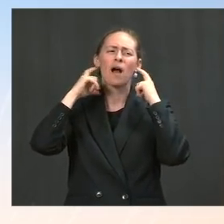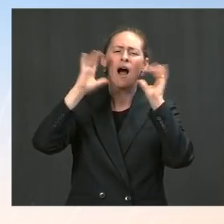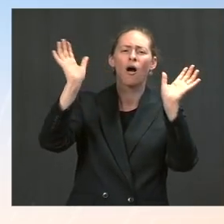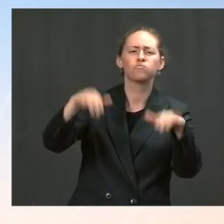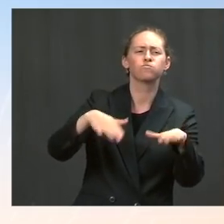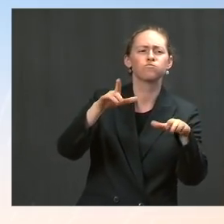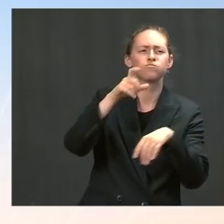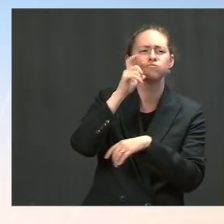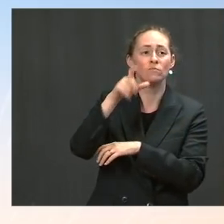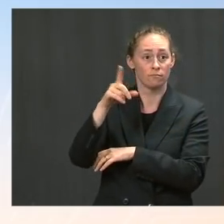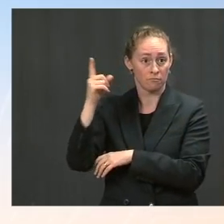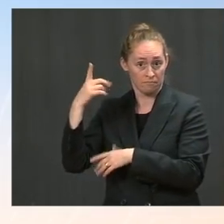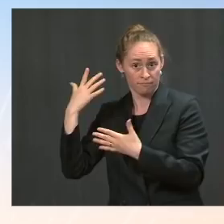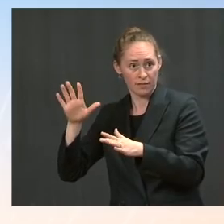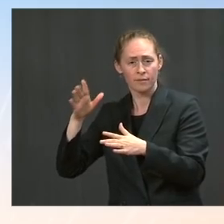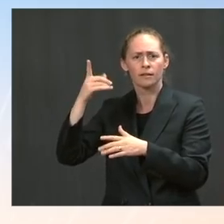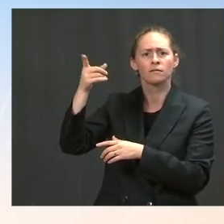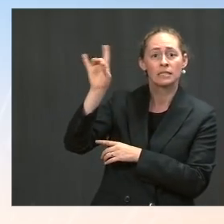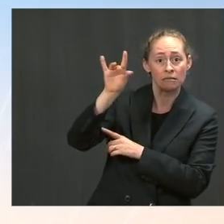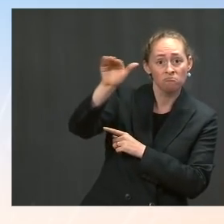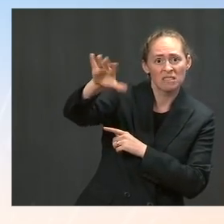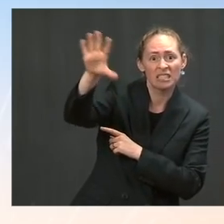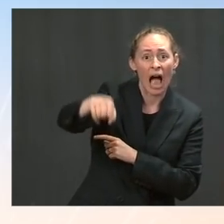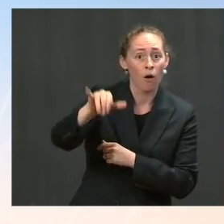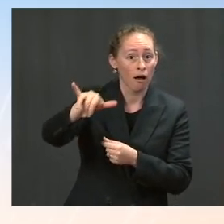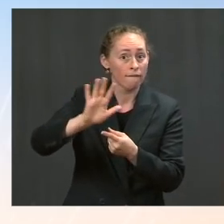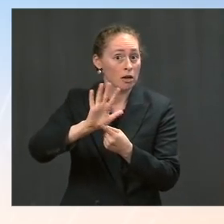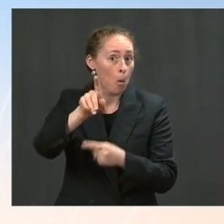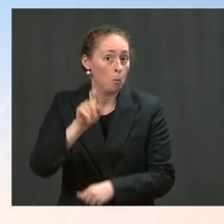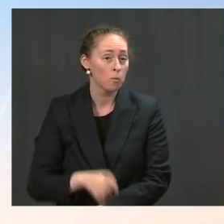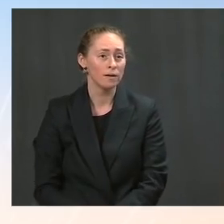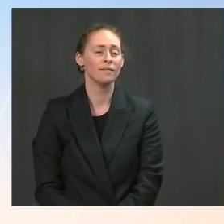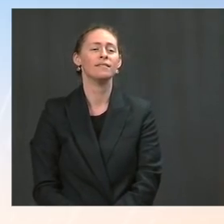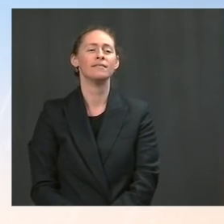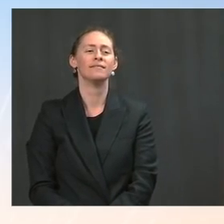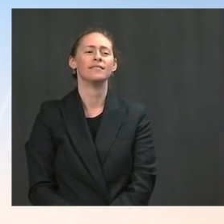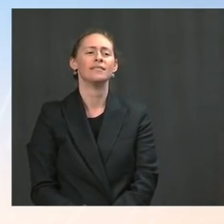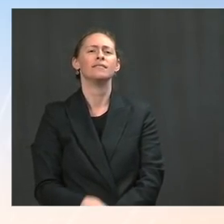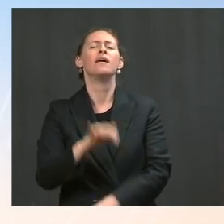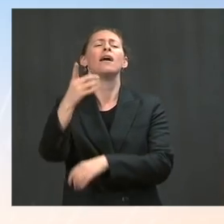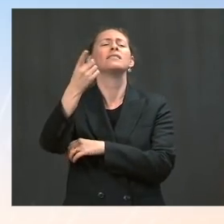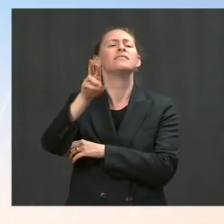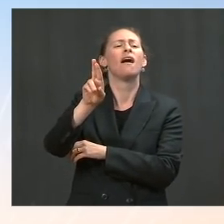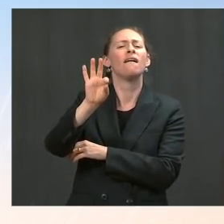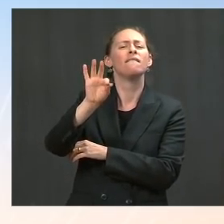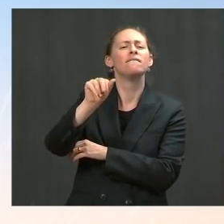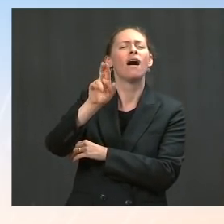and ask them to take that down? Ms. Psaki: Well, first, I think what Dr. Fauci has said himself -- who's been quite public out there --